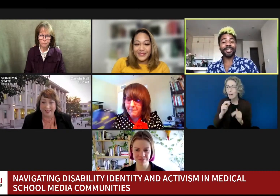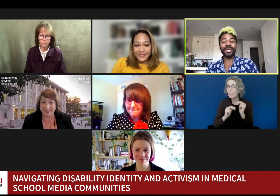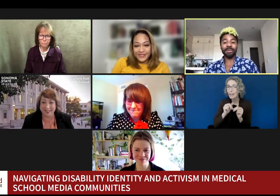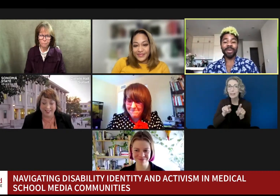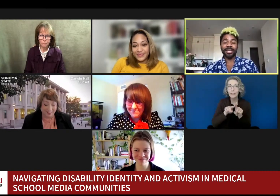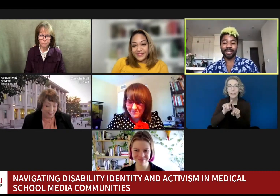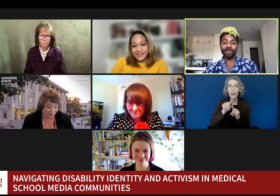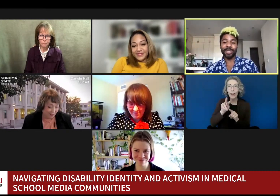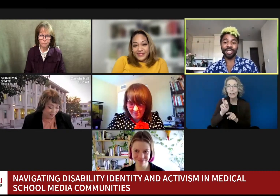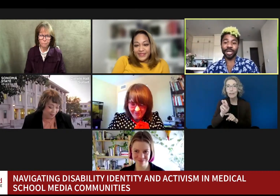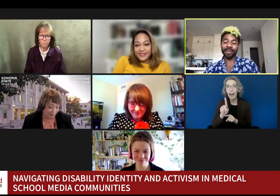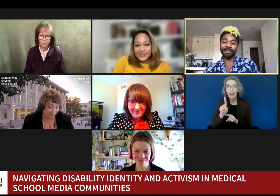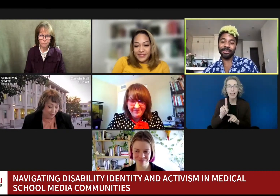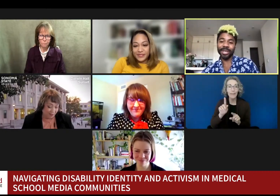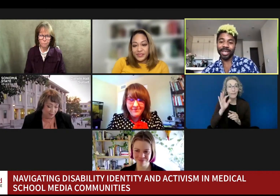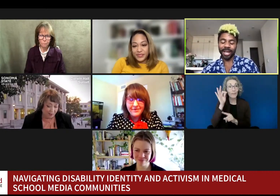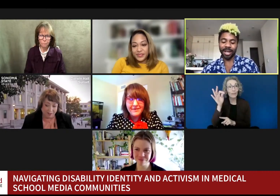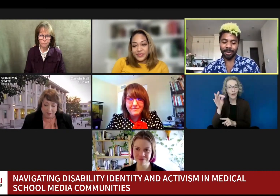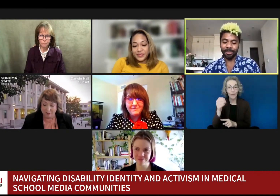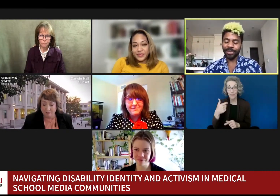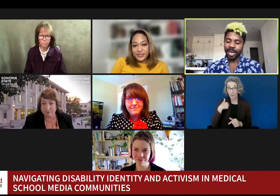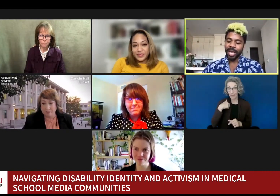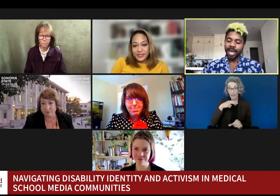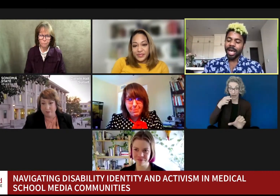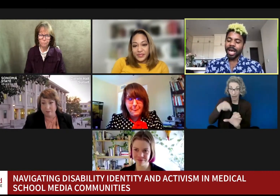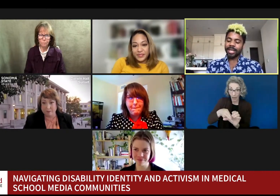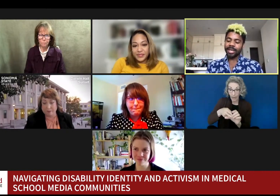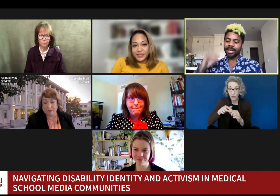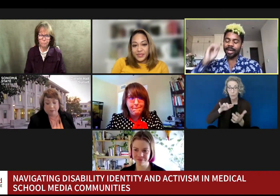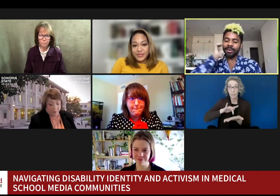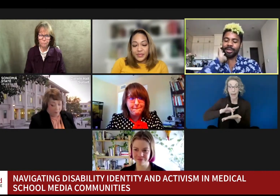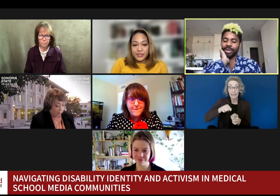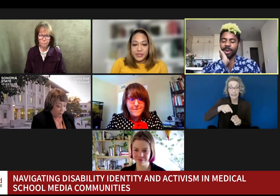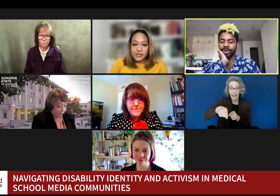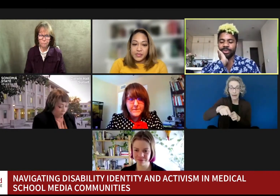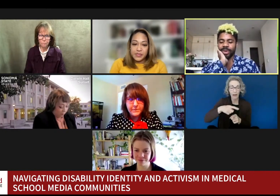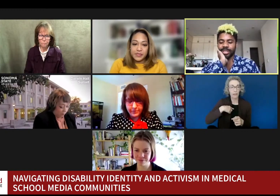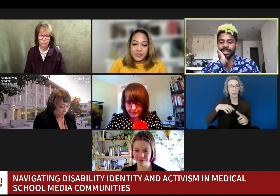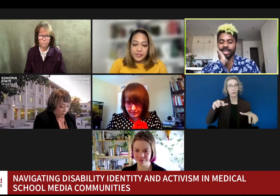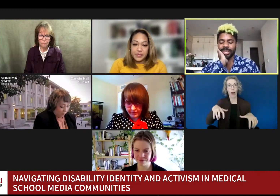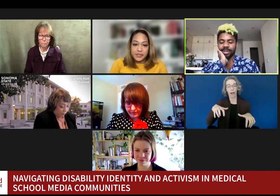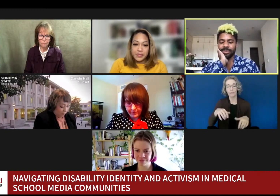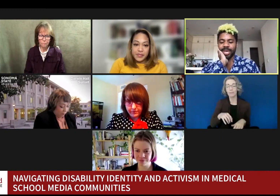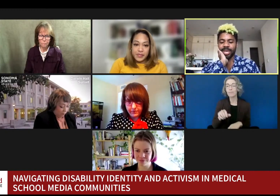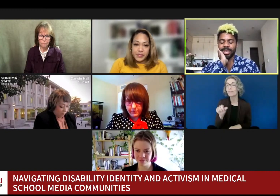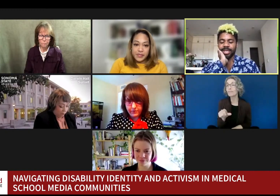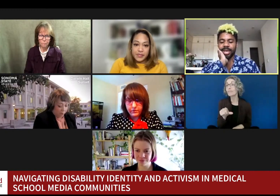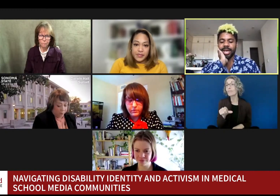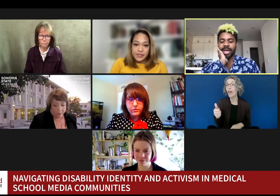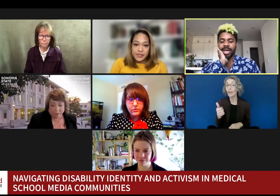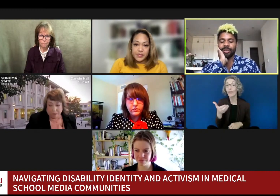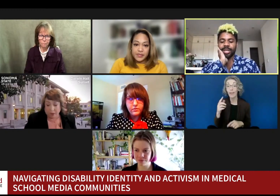So being in medicine was a shock for me. I think the other thing about professionalism is it crosses so